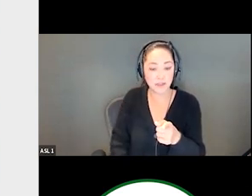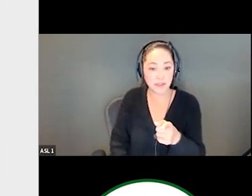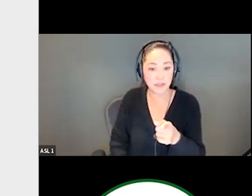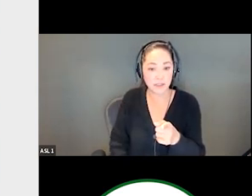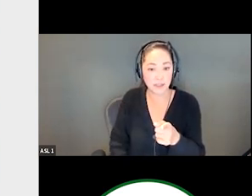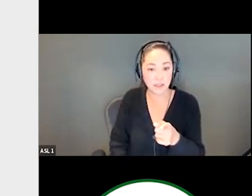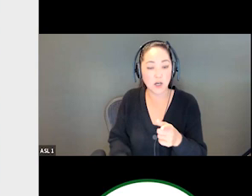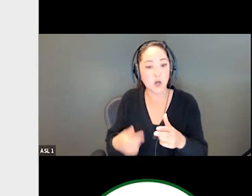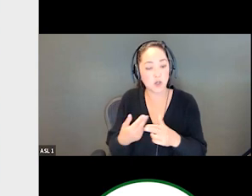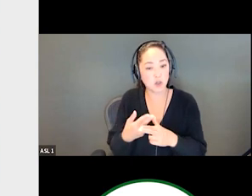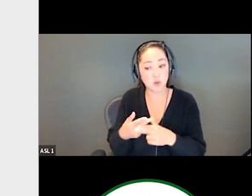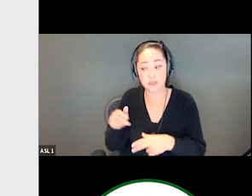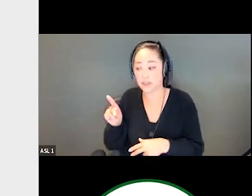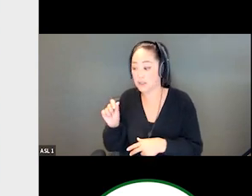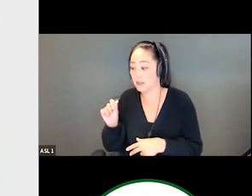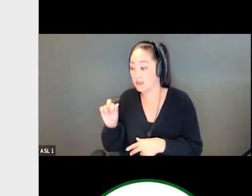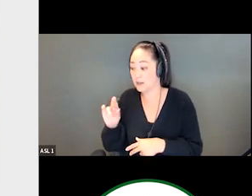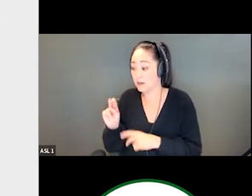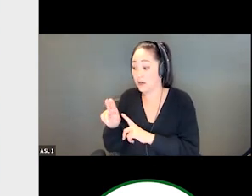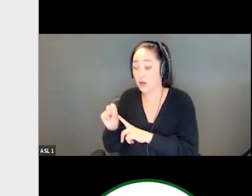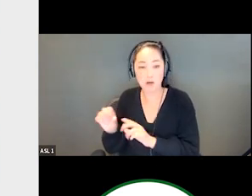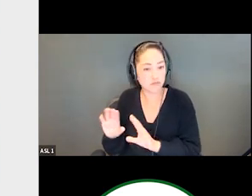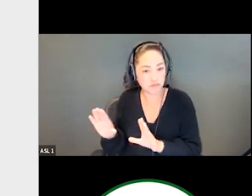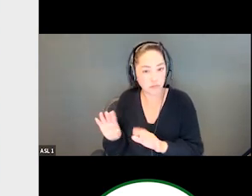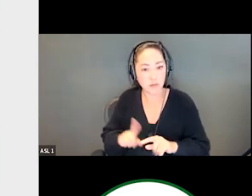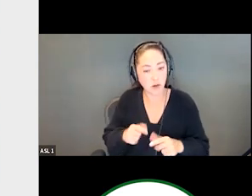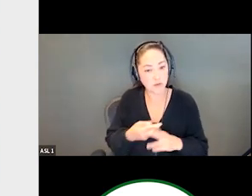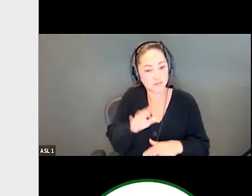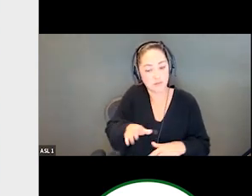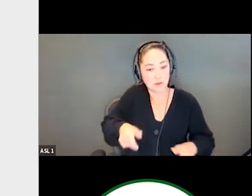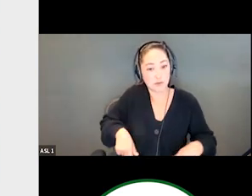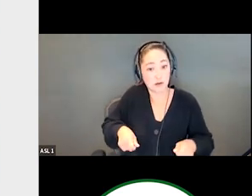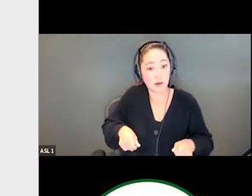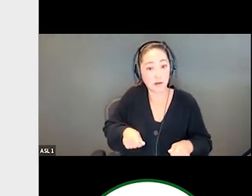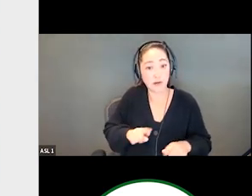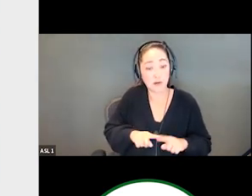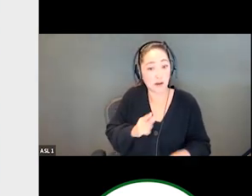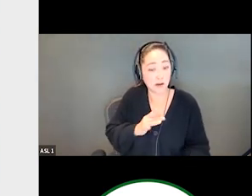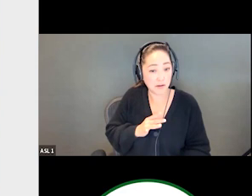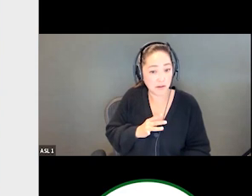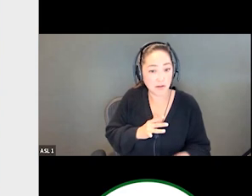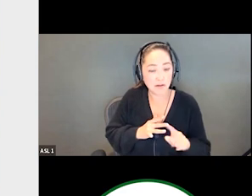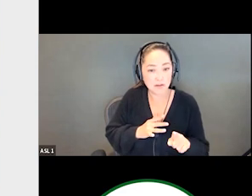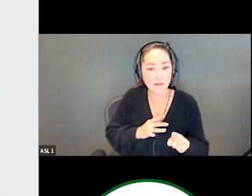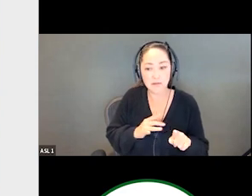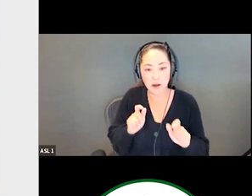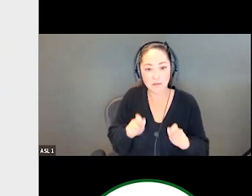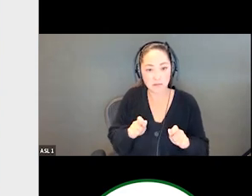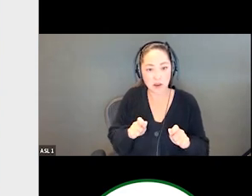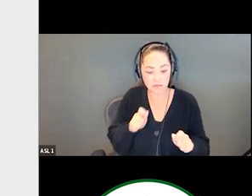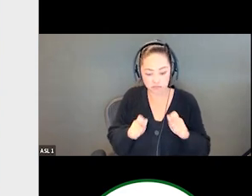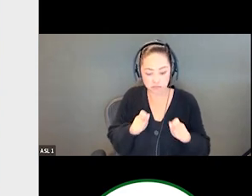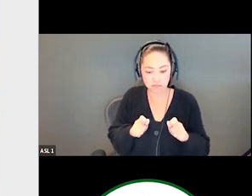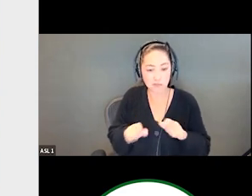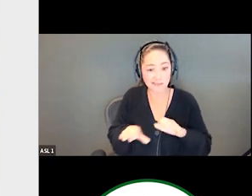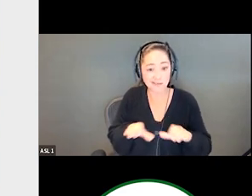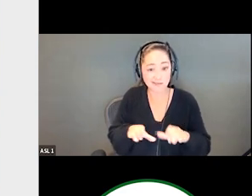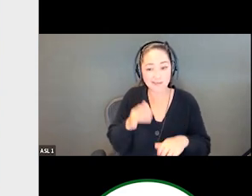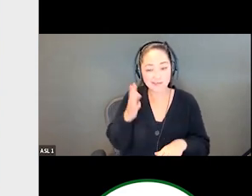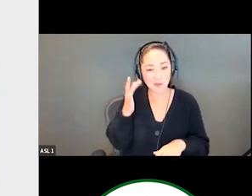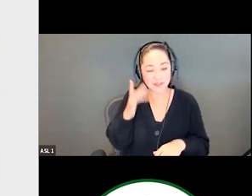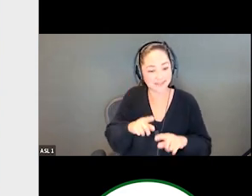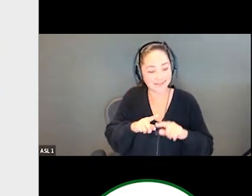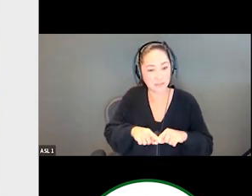interesting to to change to change activities because the experience is a lot different.